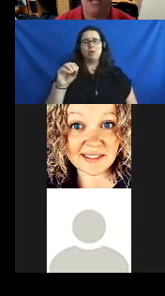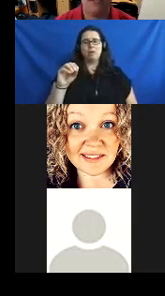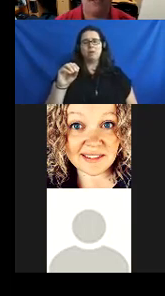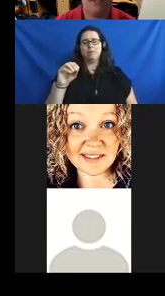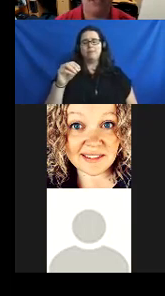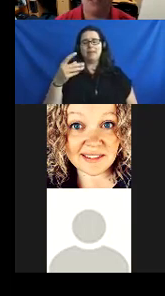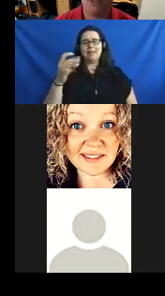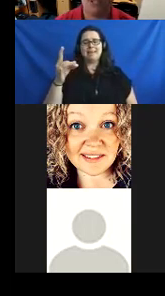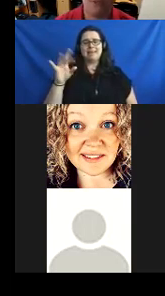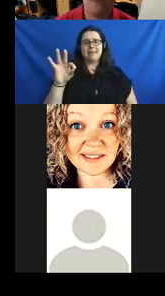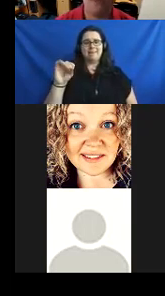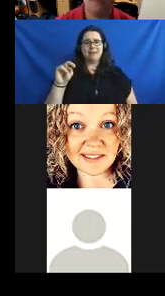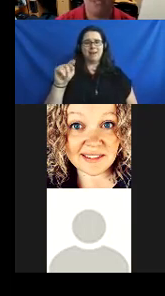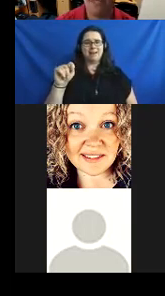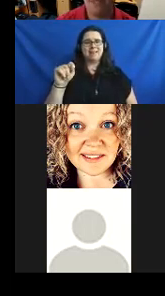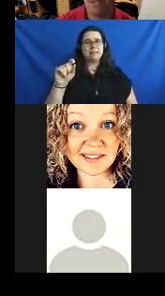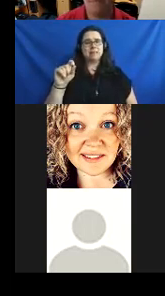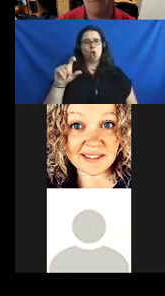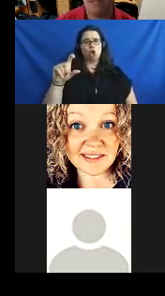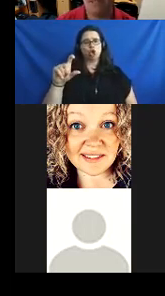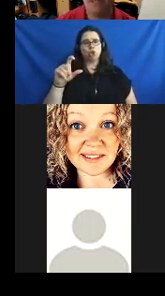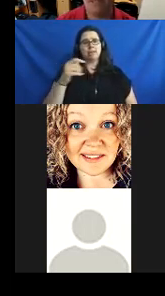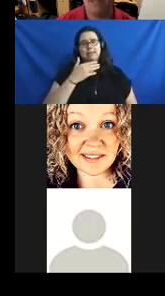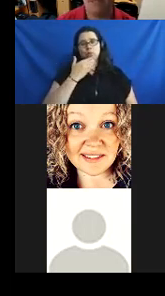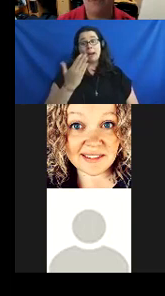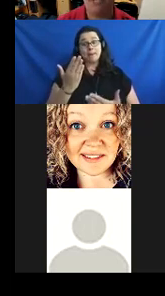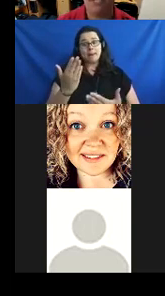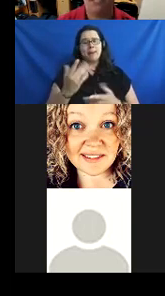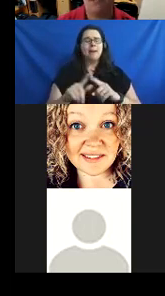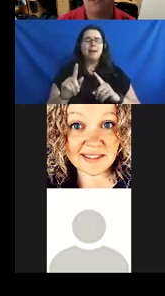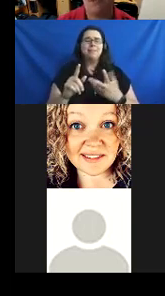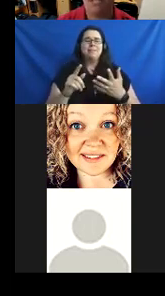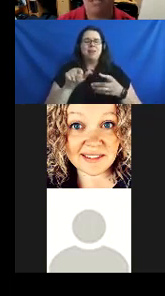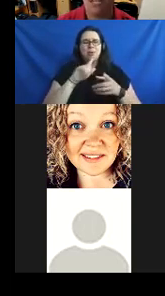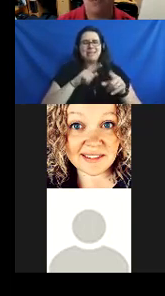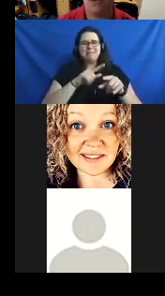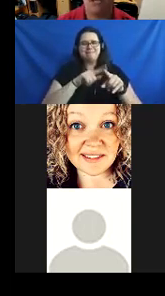THERE IS A TRICK THOUGH BECAUSE THIS MAY BE -- THIS REALLY IS AN INDIVIDUALIZED NEED.